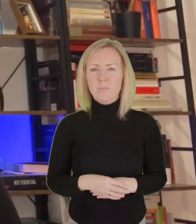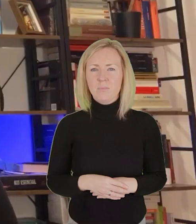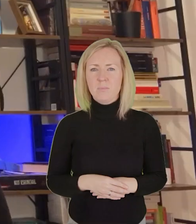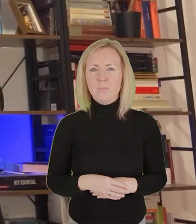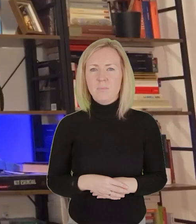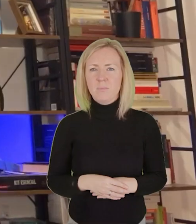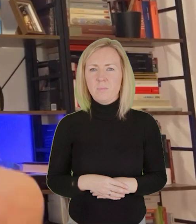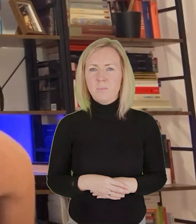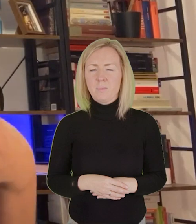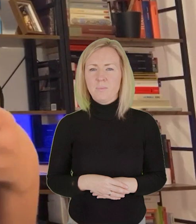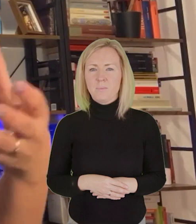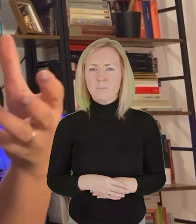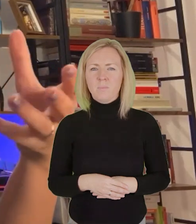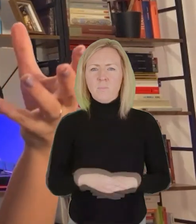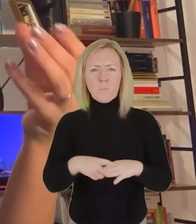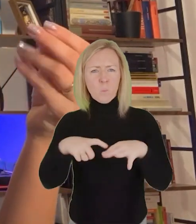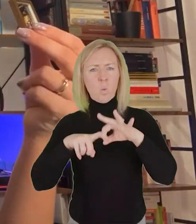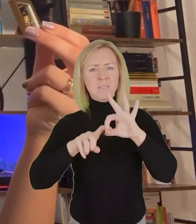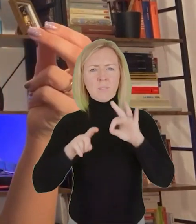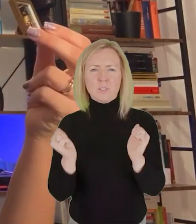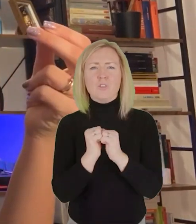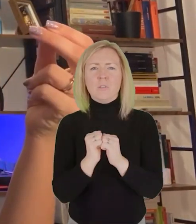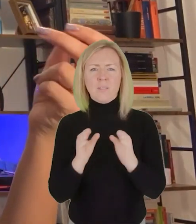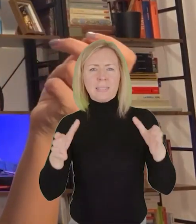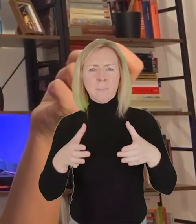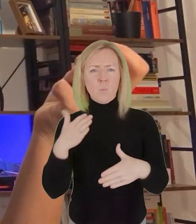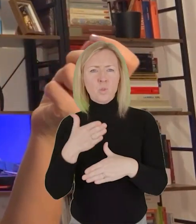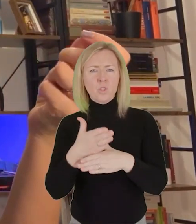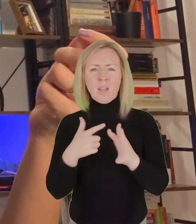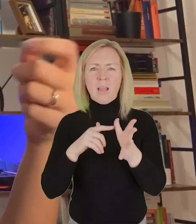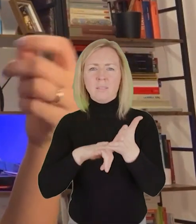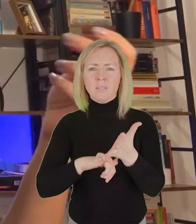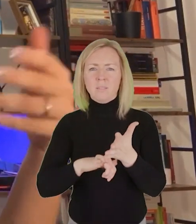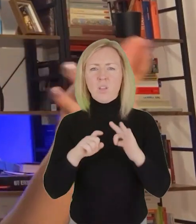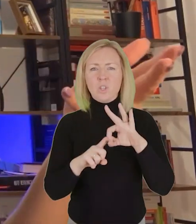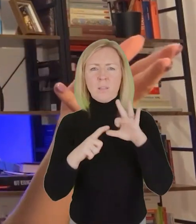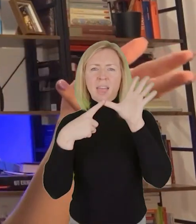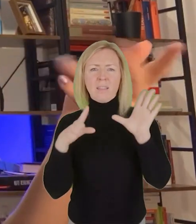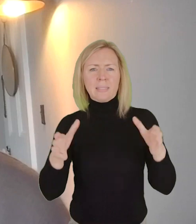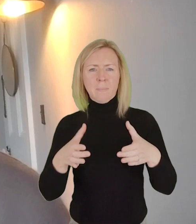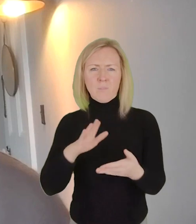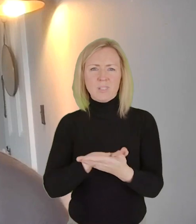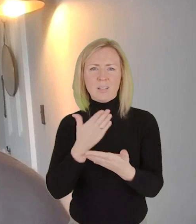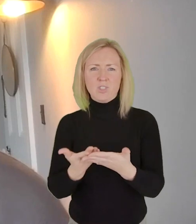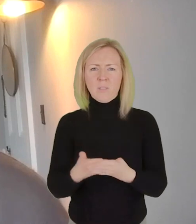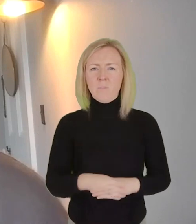So you have a quality assurance team in the same way a localization team might have a QA